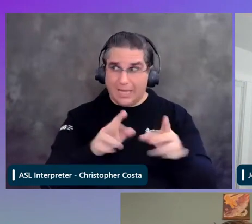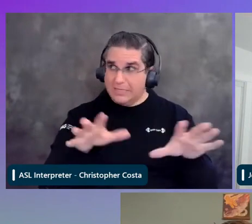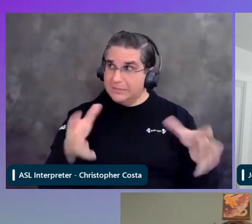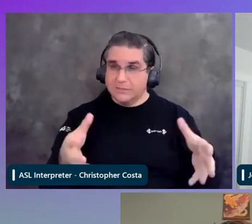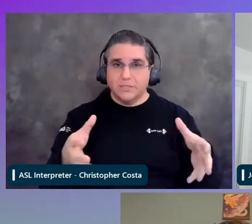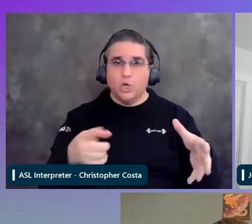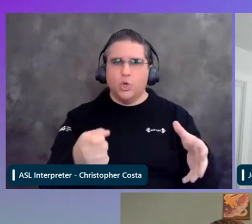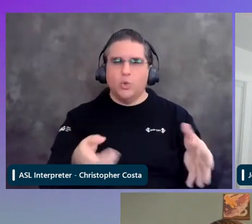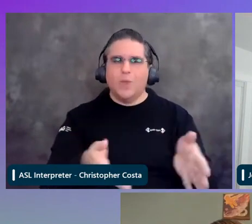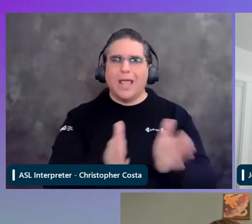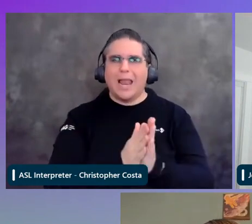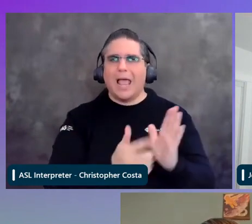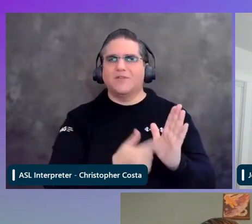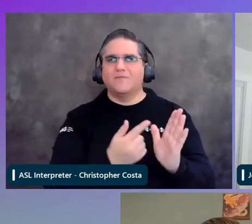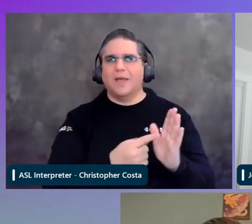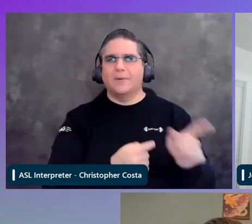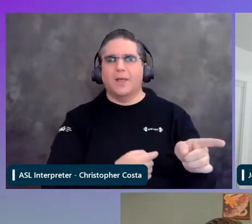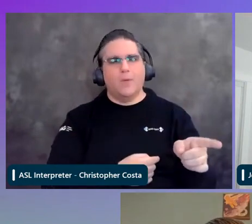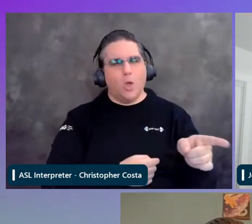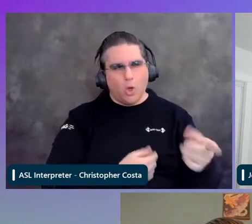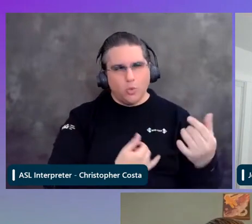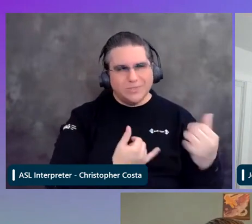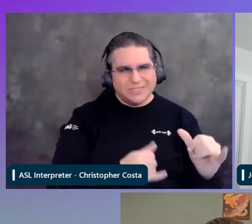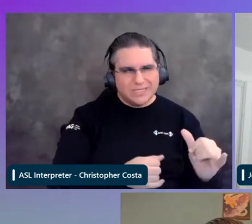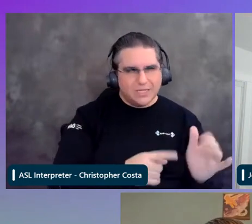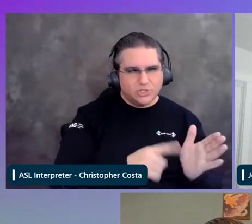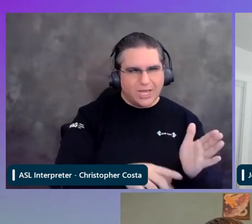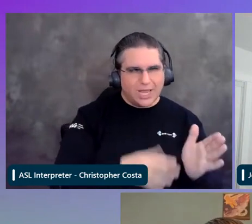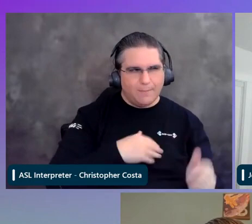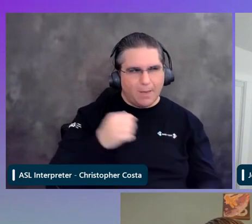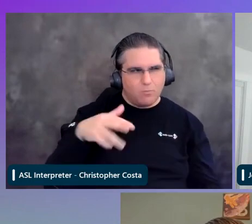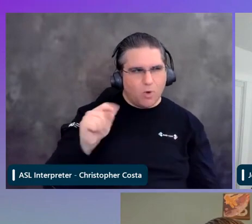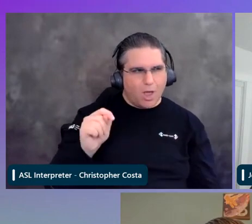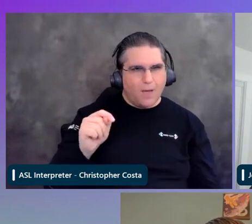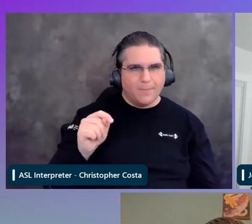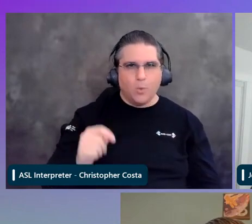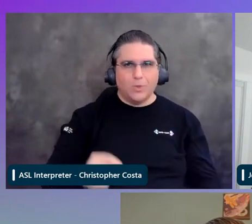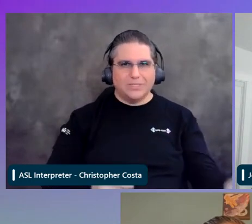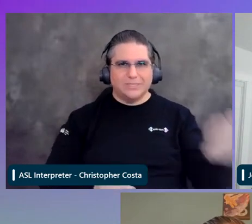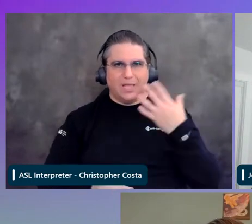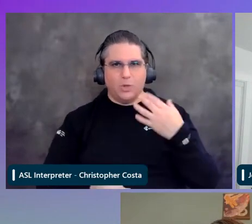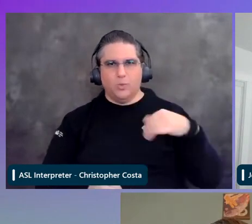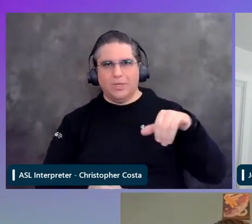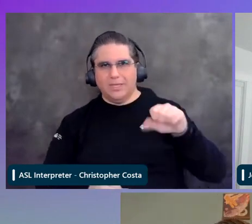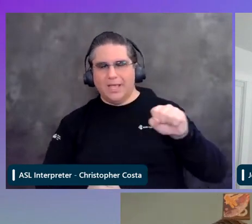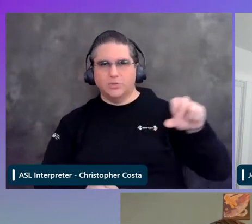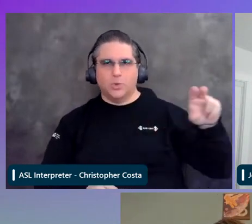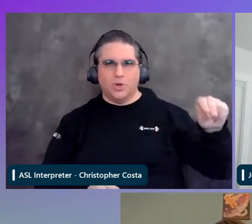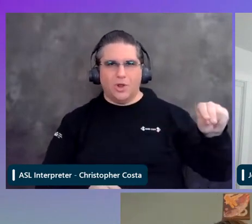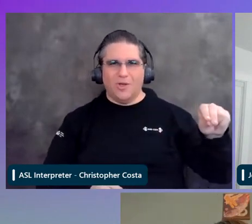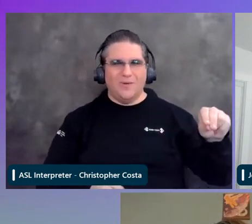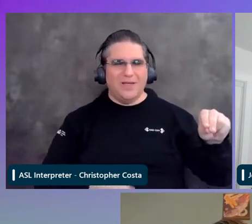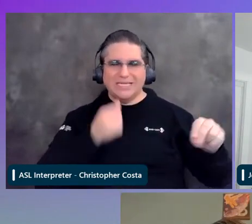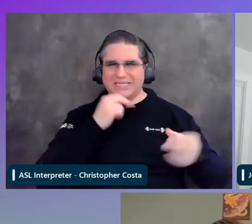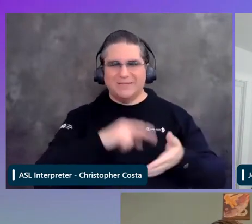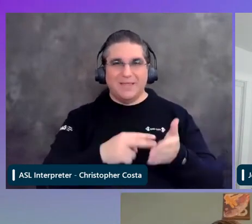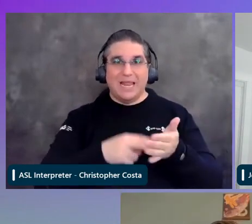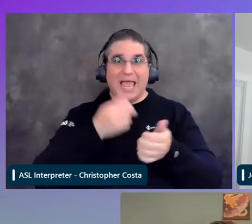like, hey, are you still referencing my prompt? And it'll tell you yes or no? Basically So it's not like you do that prompt